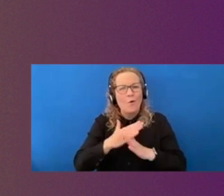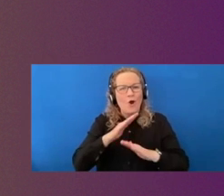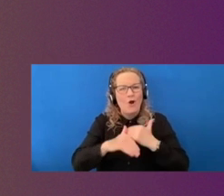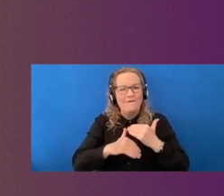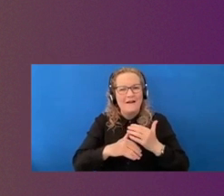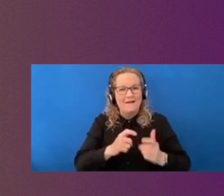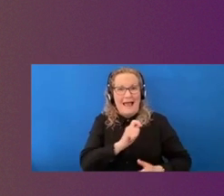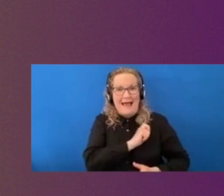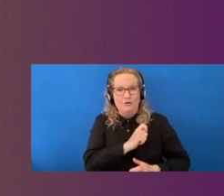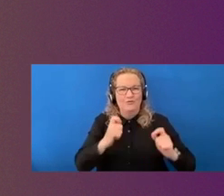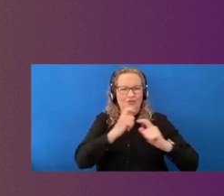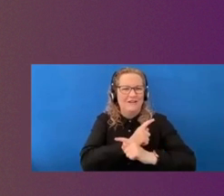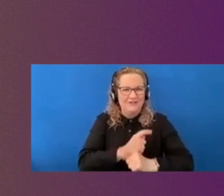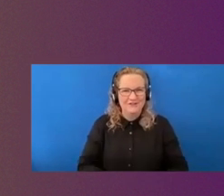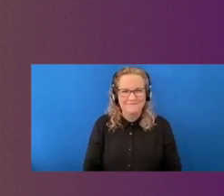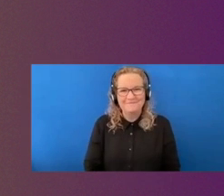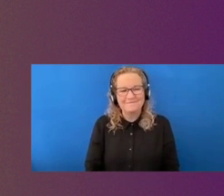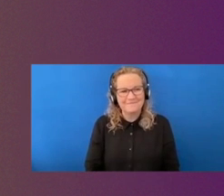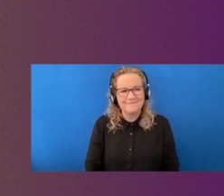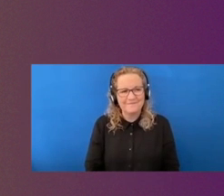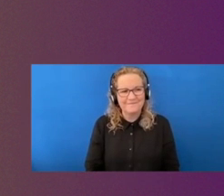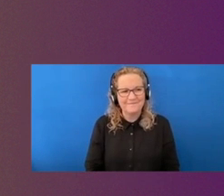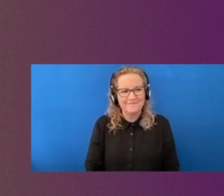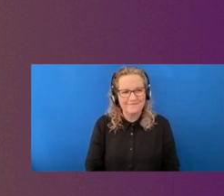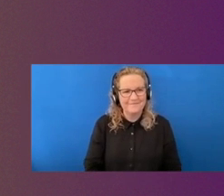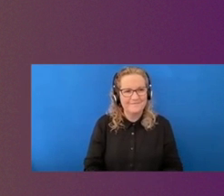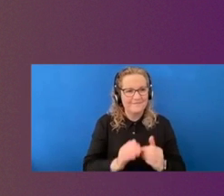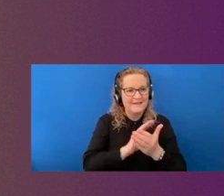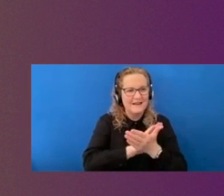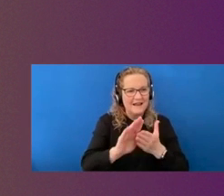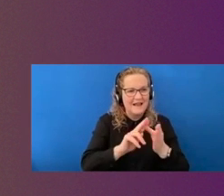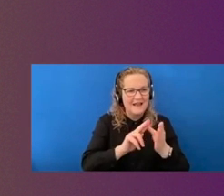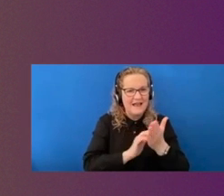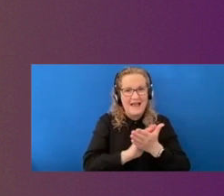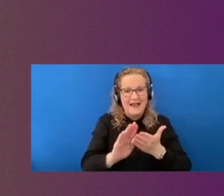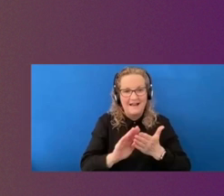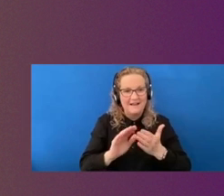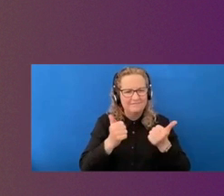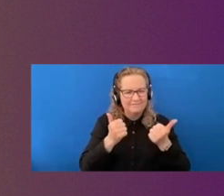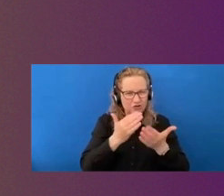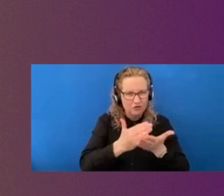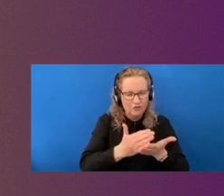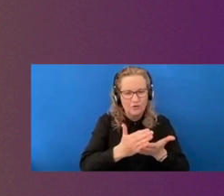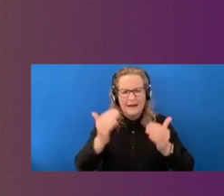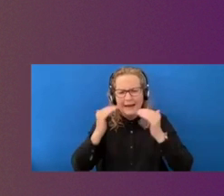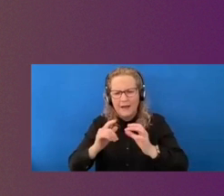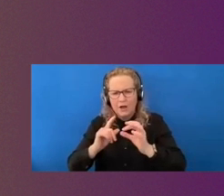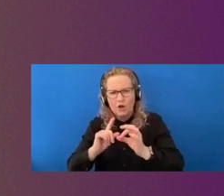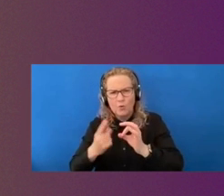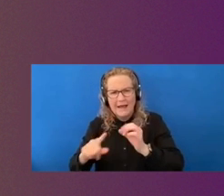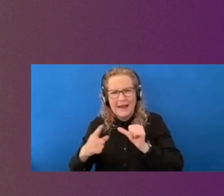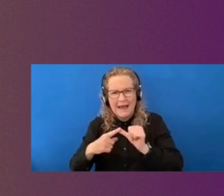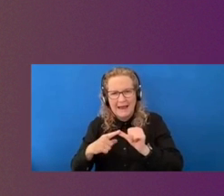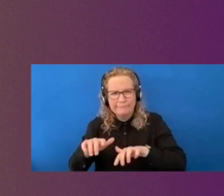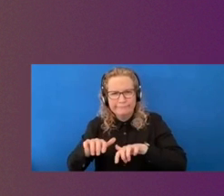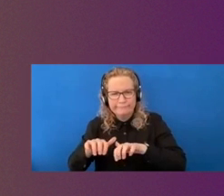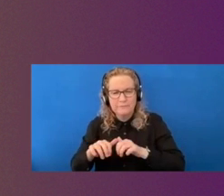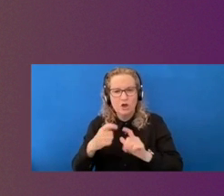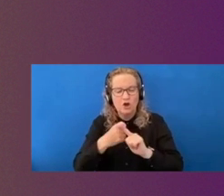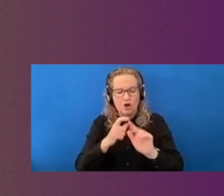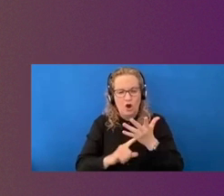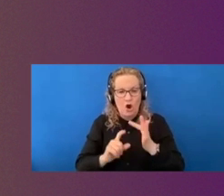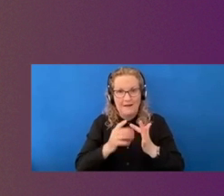um okay we're now going to move into the q a box this question is from Kylie she says I work in DEI